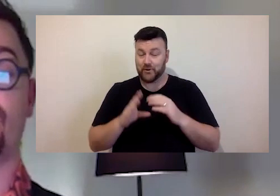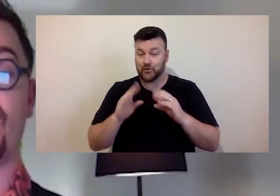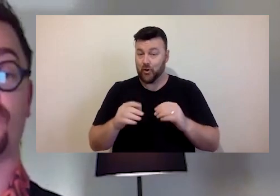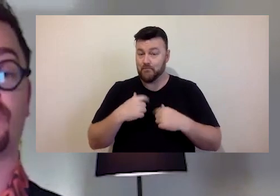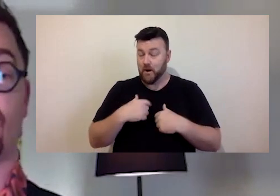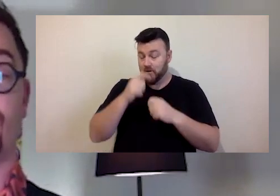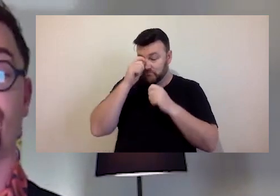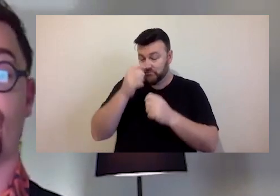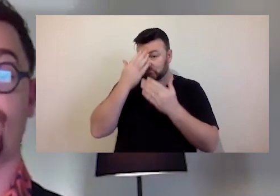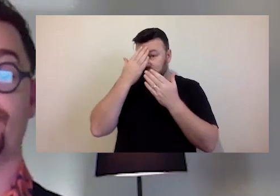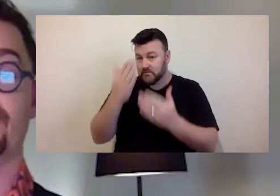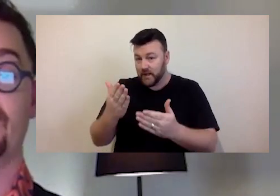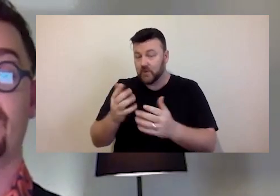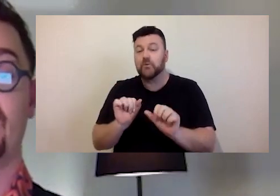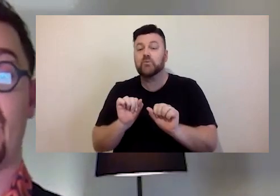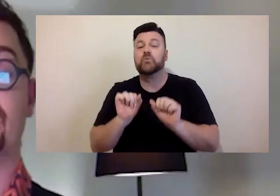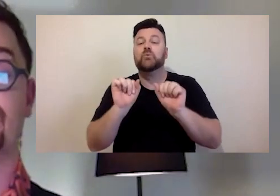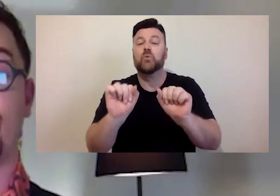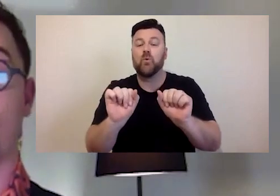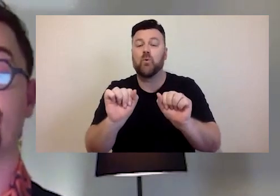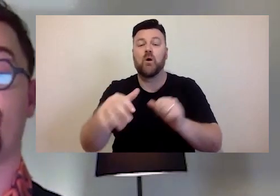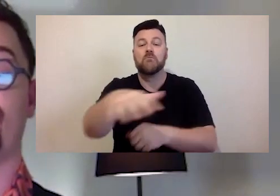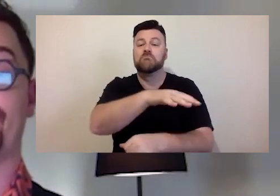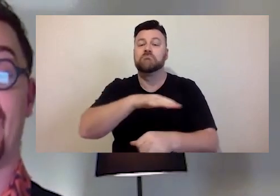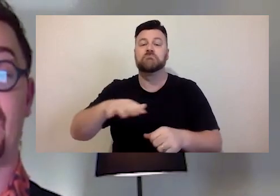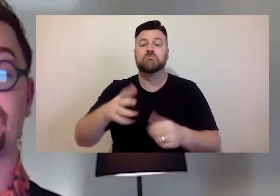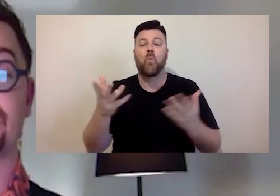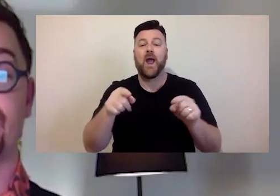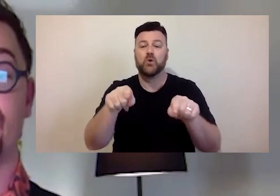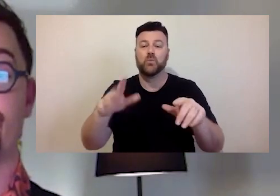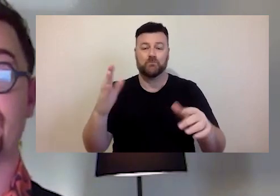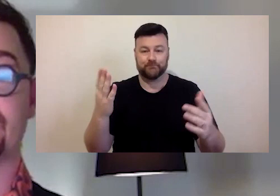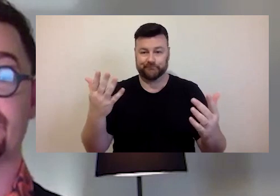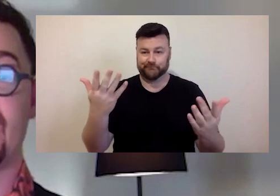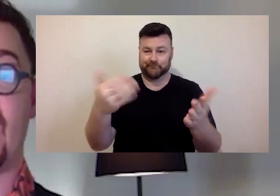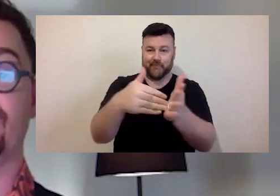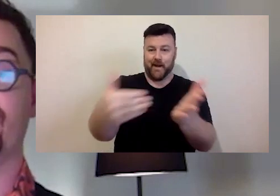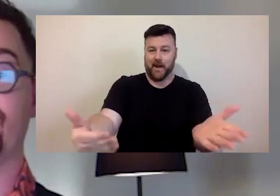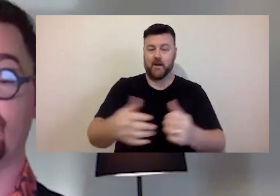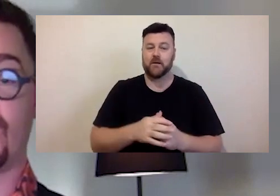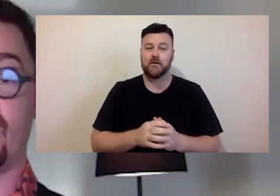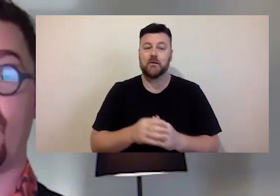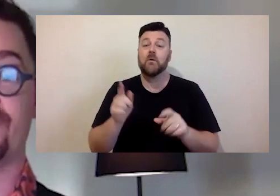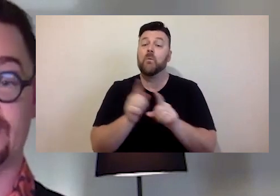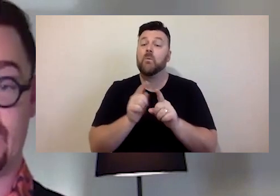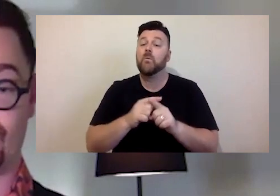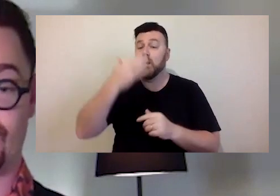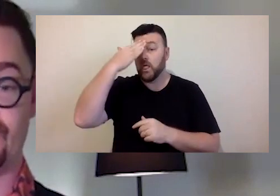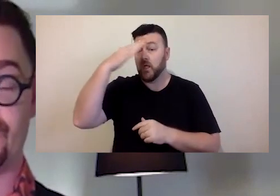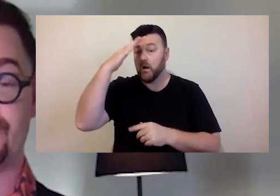where you're streaming from. And elders of the past, present, and future of these countries.